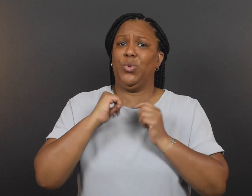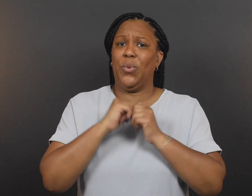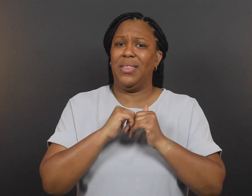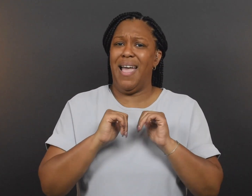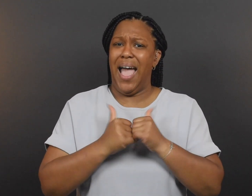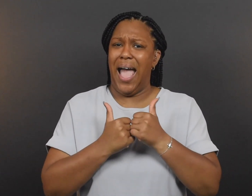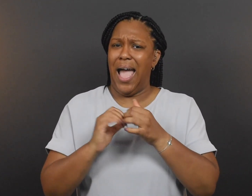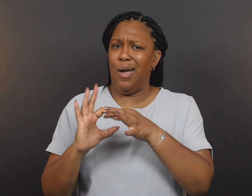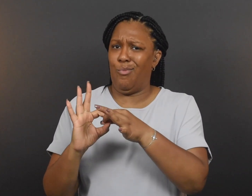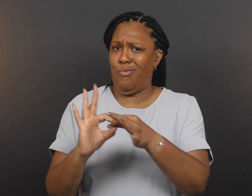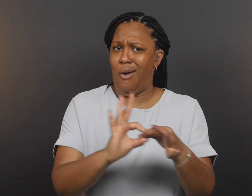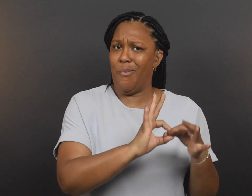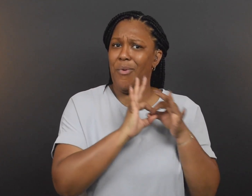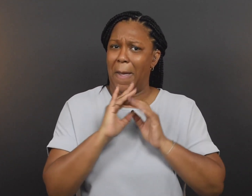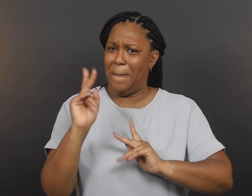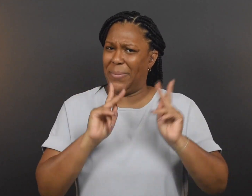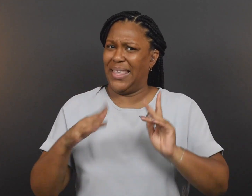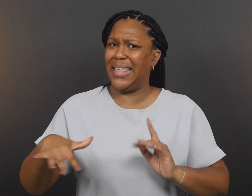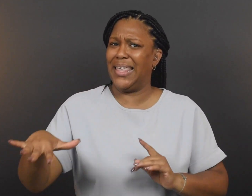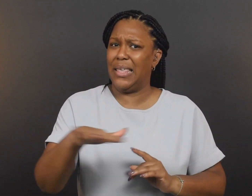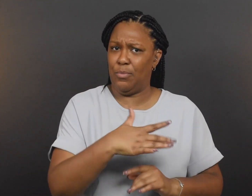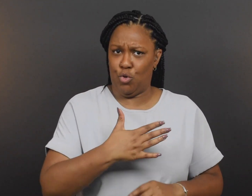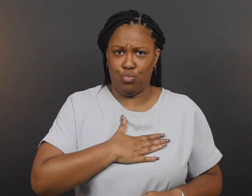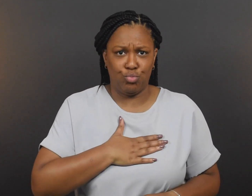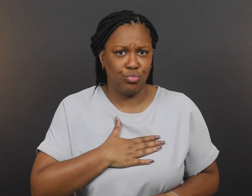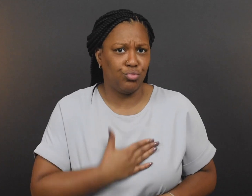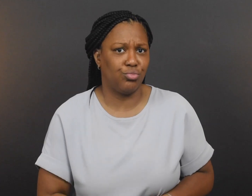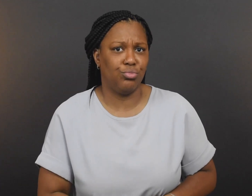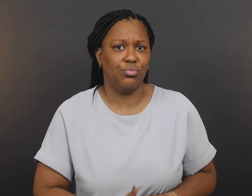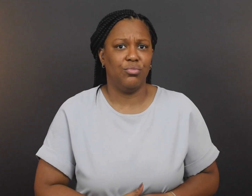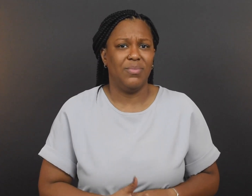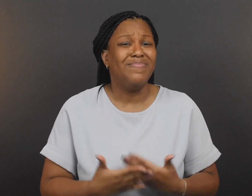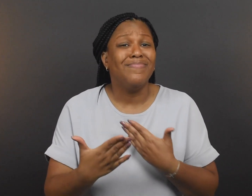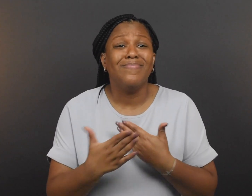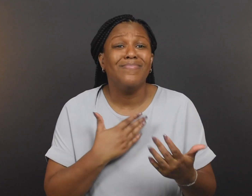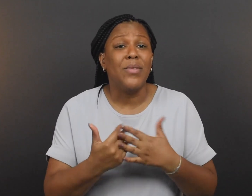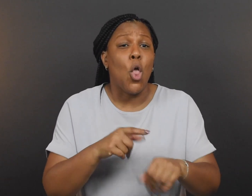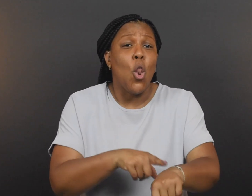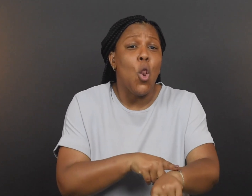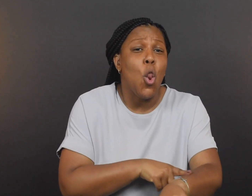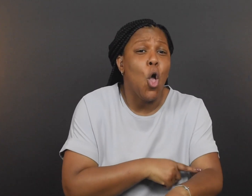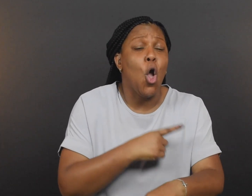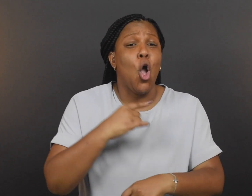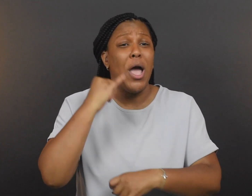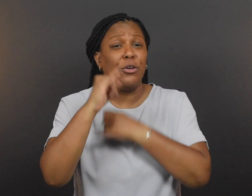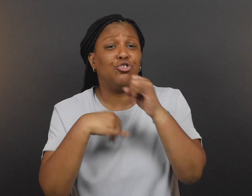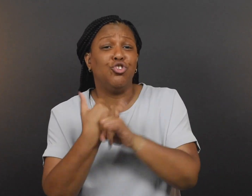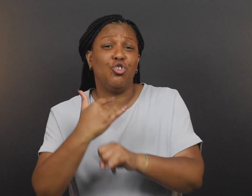“I was struck by how cooperative they were,” she says. “Even after a long international flight,